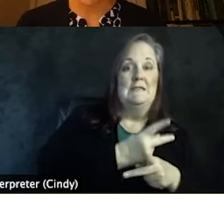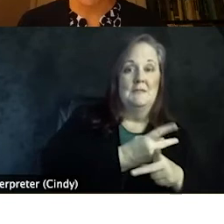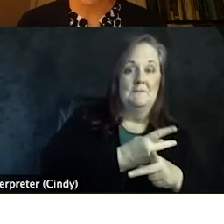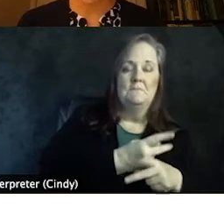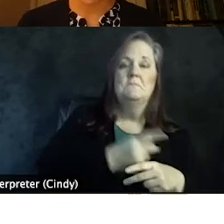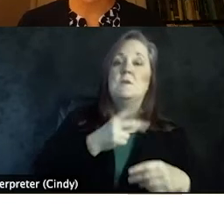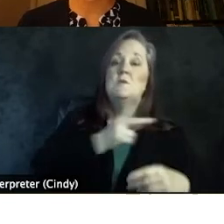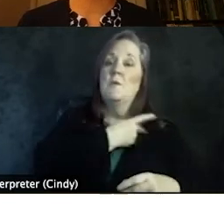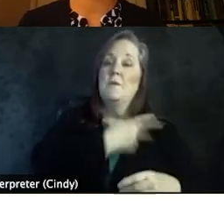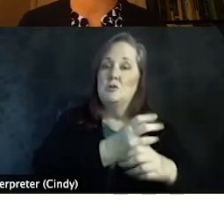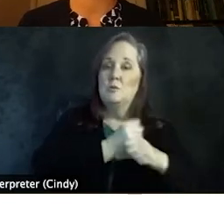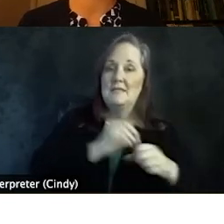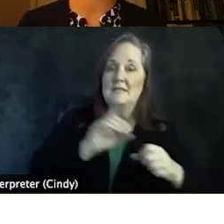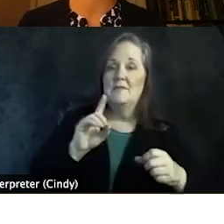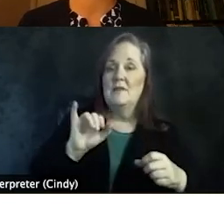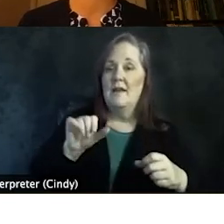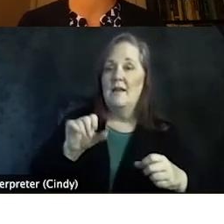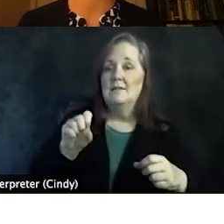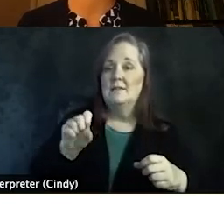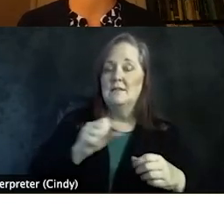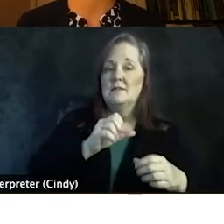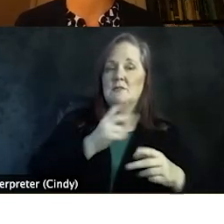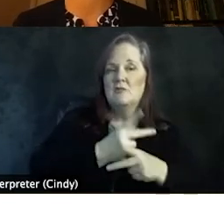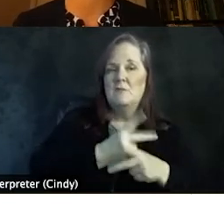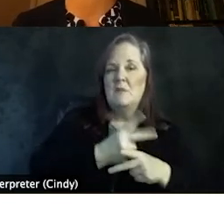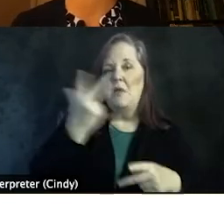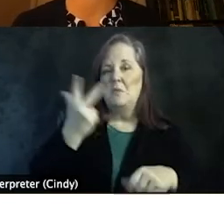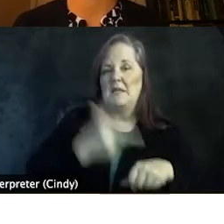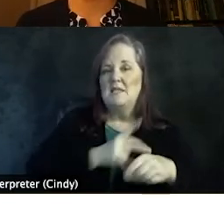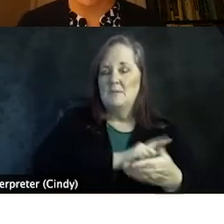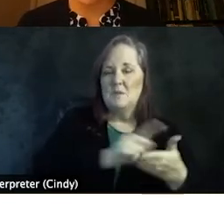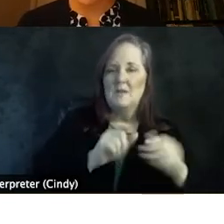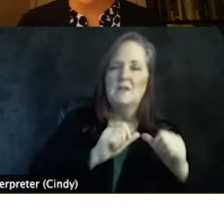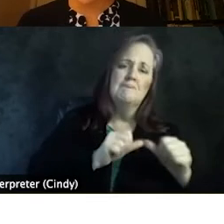that clinics report infection data not only to the federal government, but also to the state.